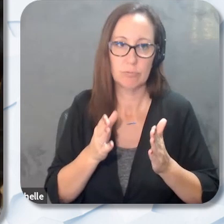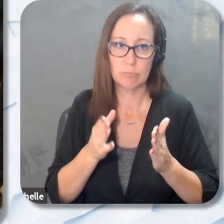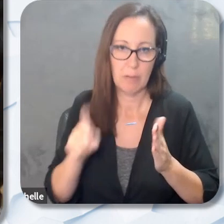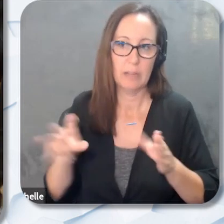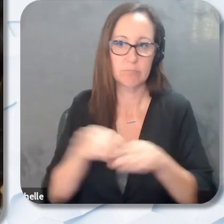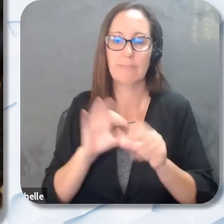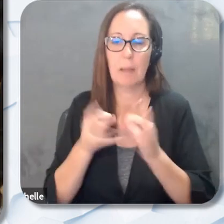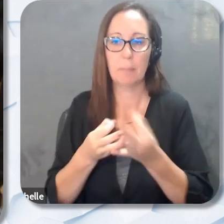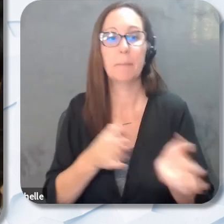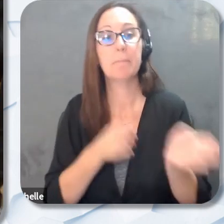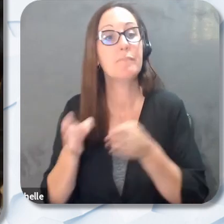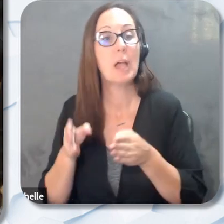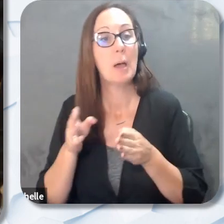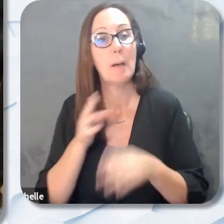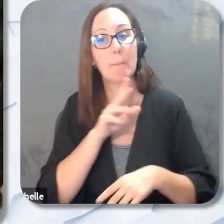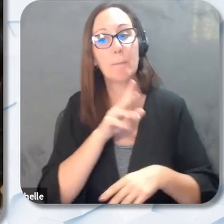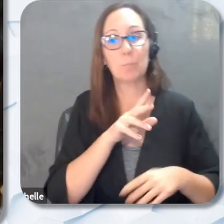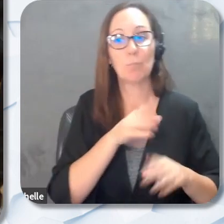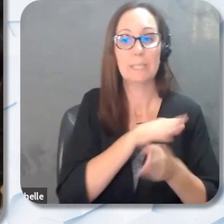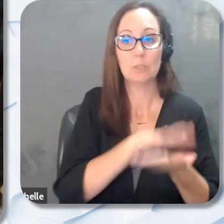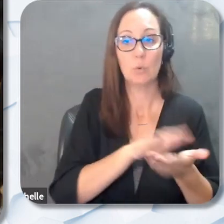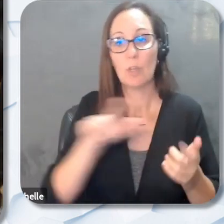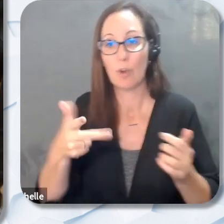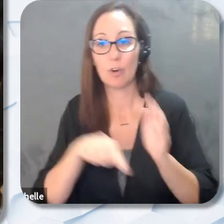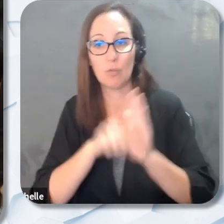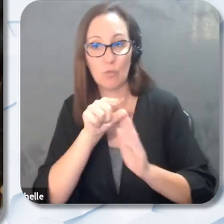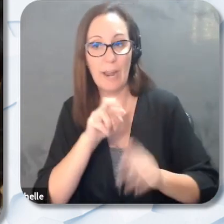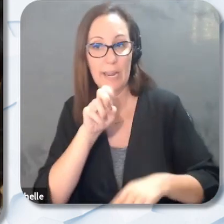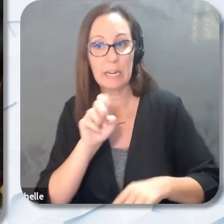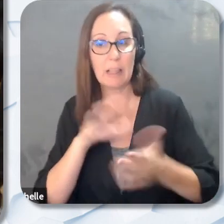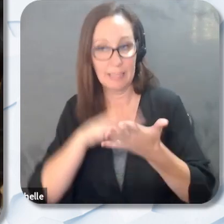And preschool to third grade leaders can also foster cross grade collaboration,